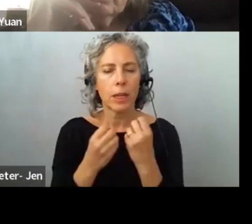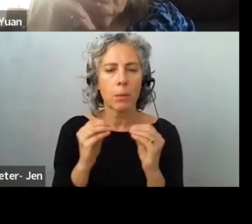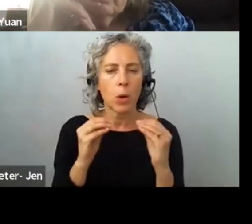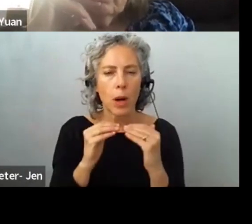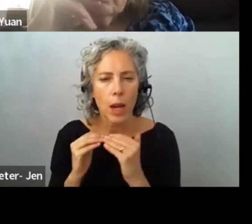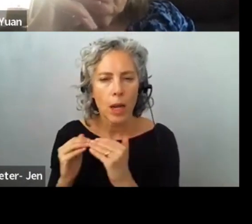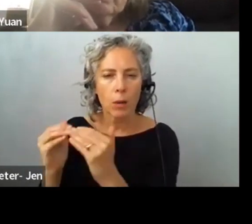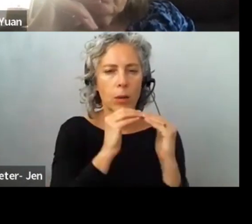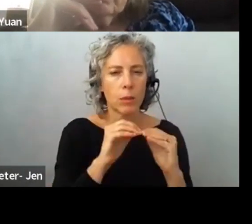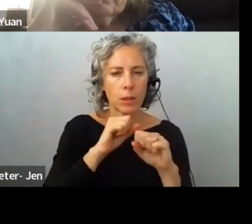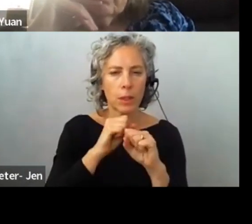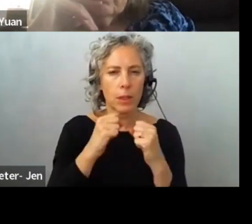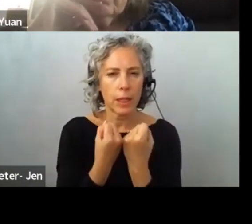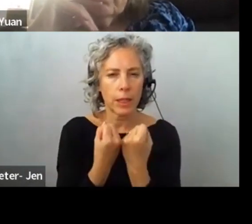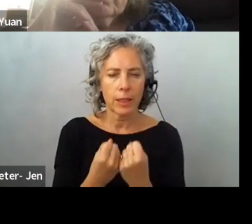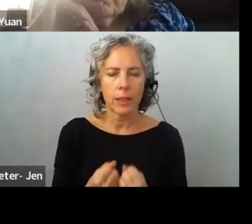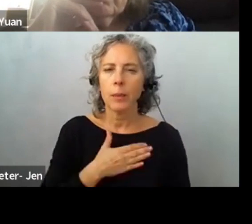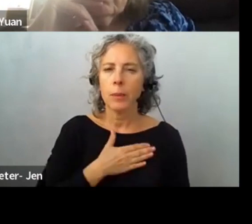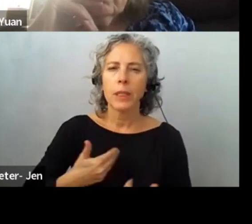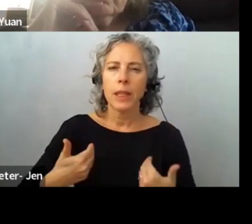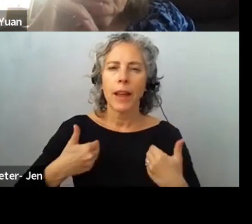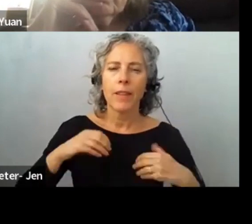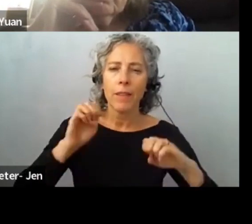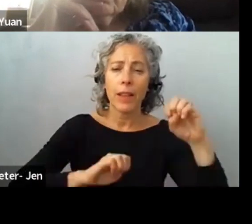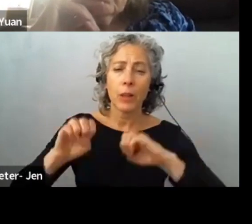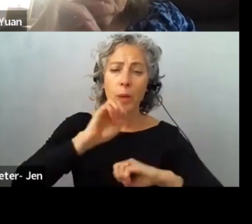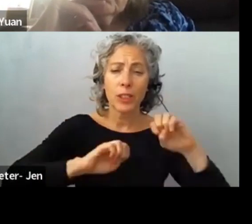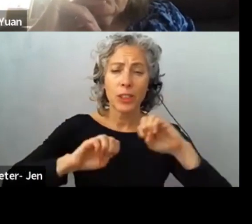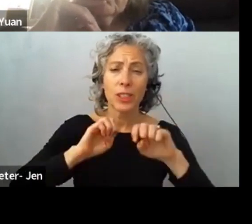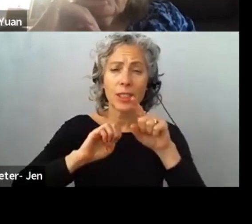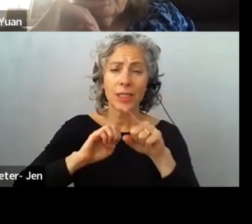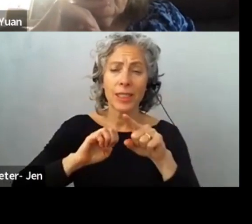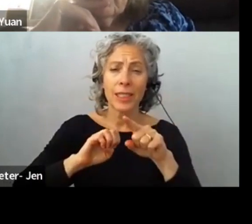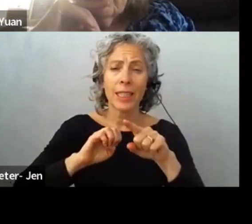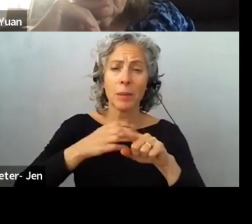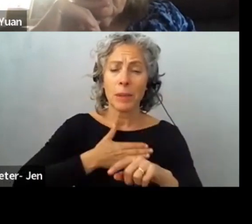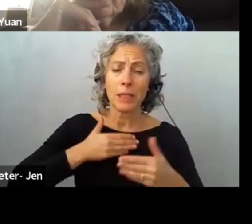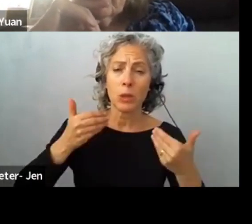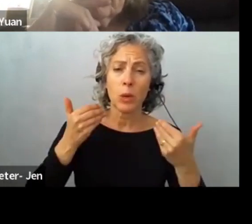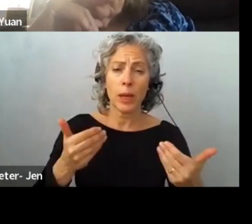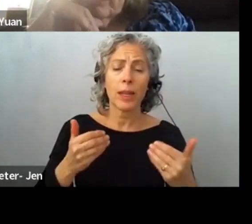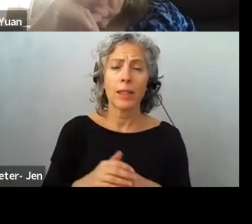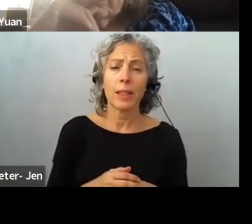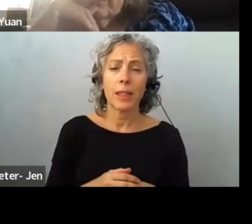is a post webinar evaluation that is up and please go ahead and you can scroll there's a